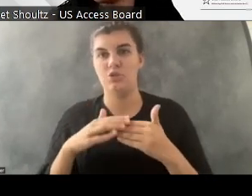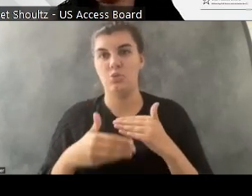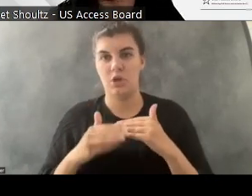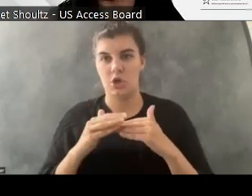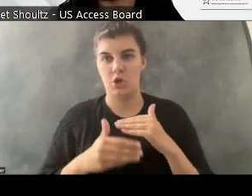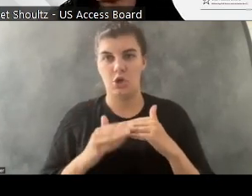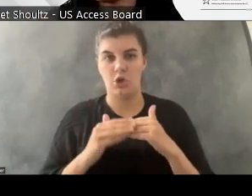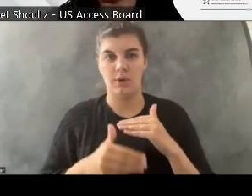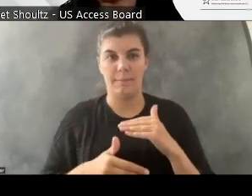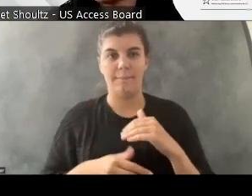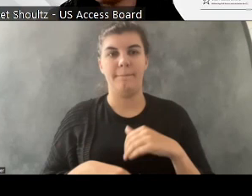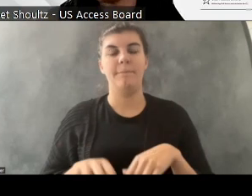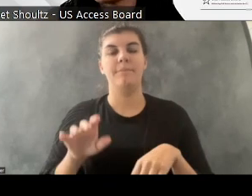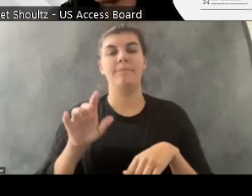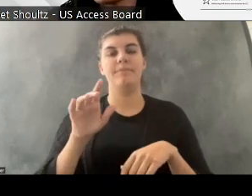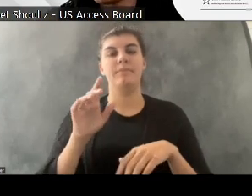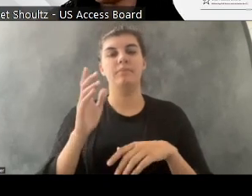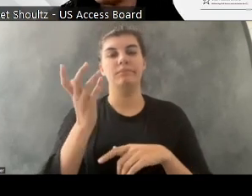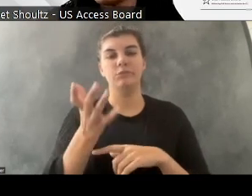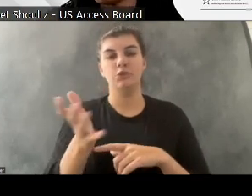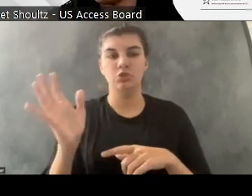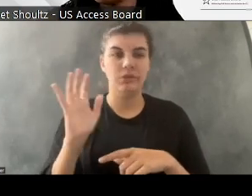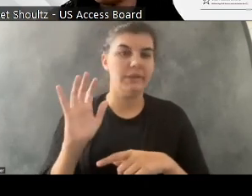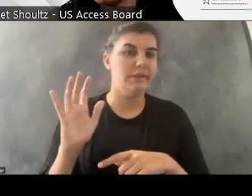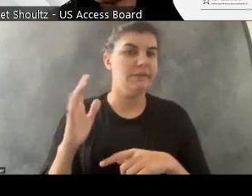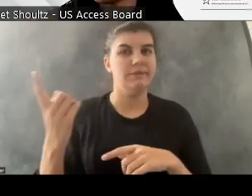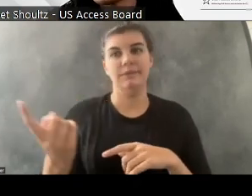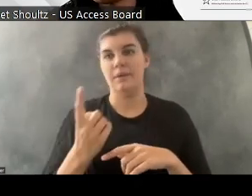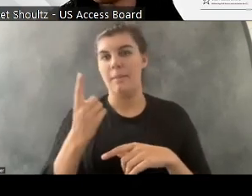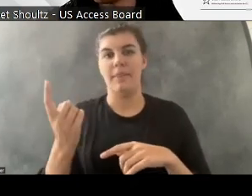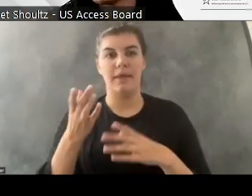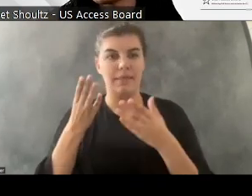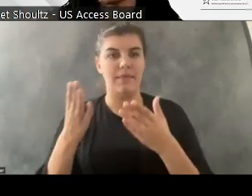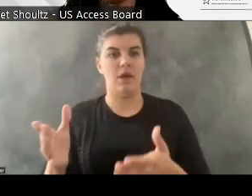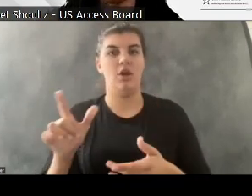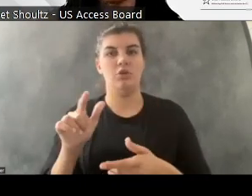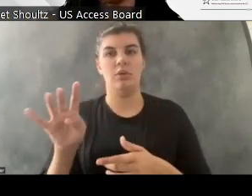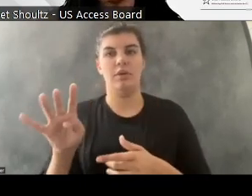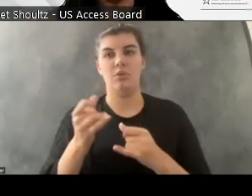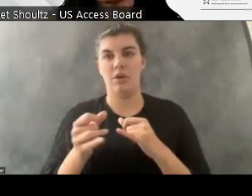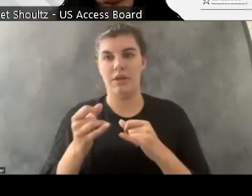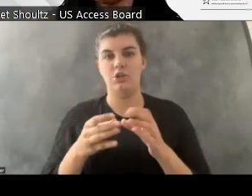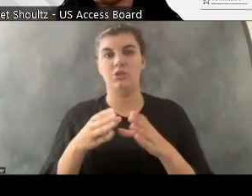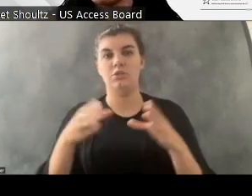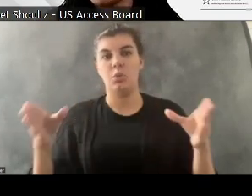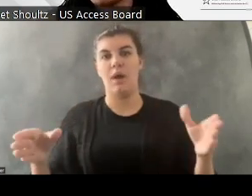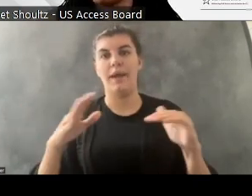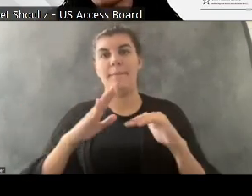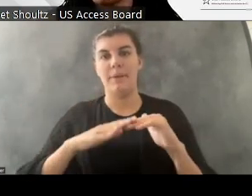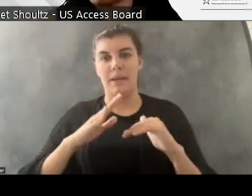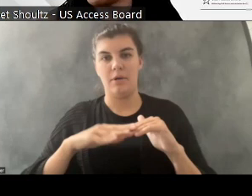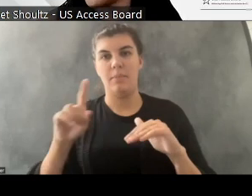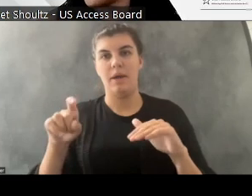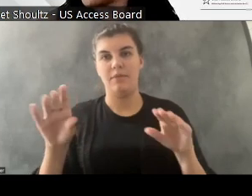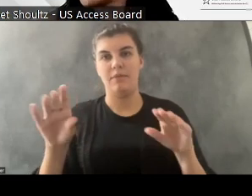to the curb, landscaping or other non-prepared surface 24 inches wide minimum must be provided.